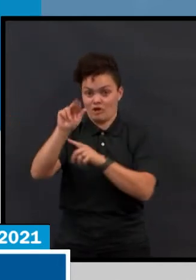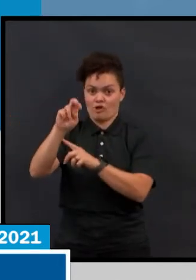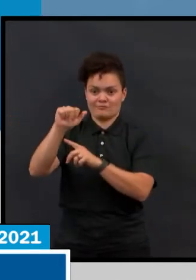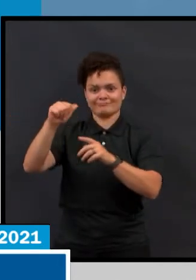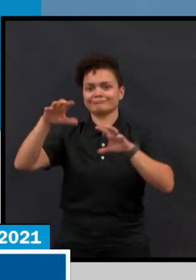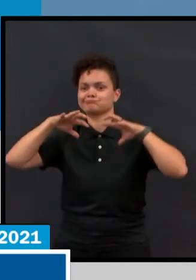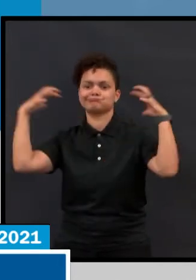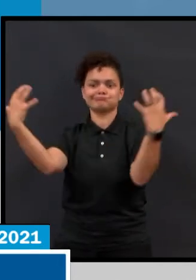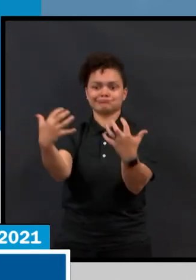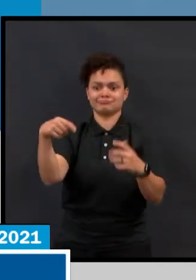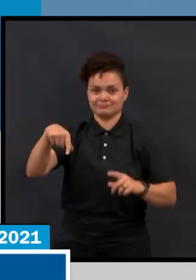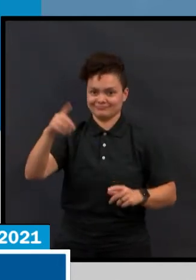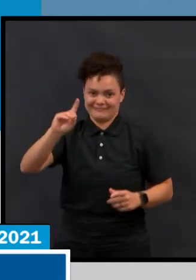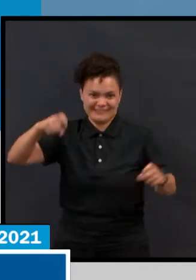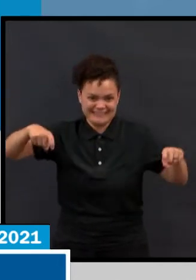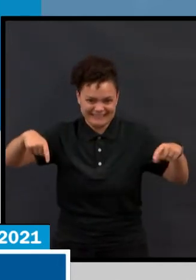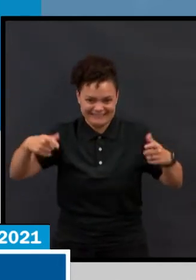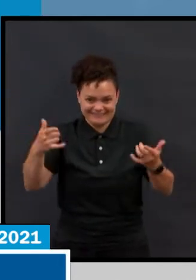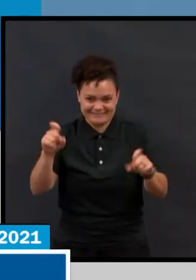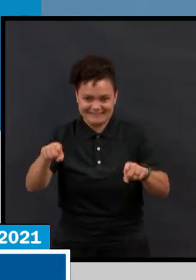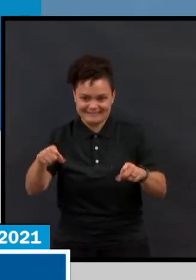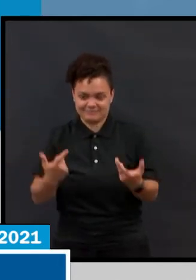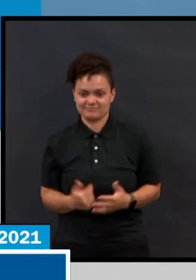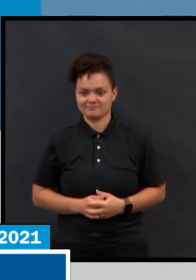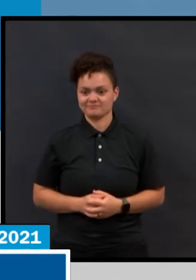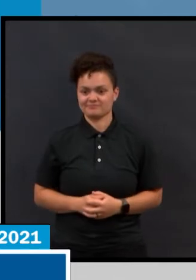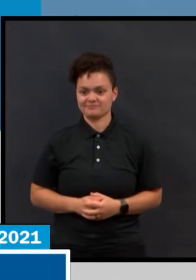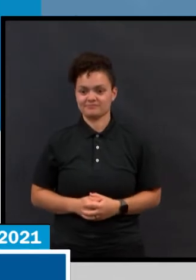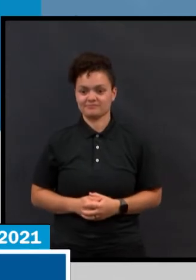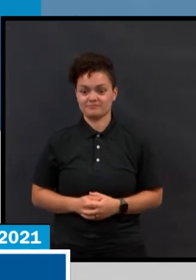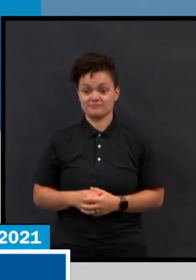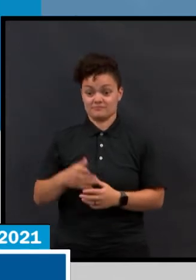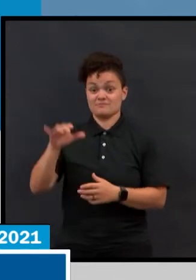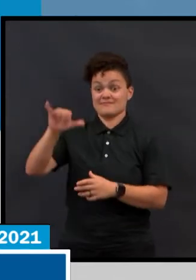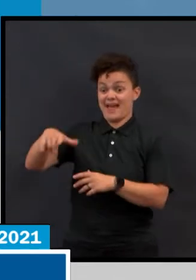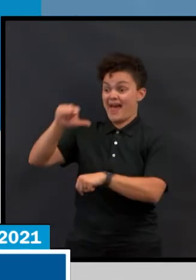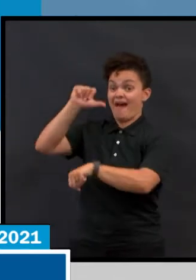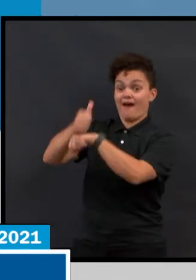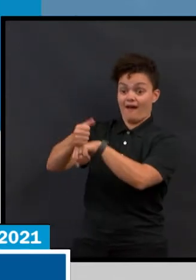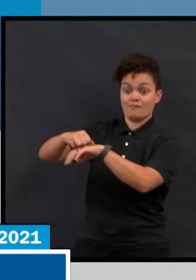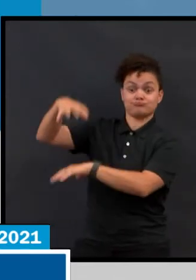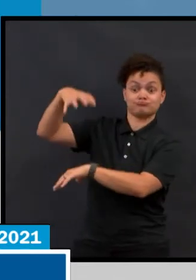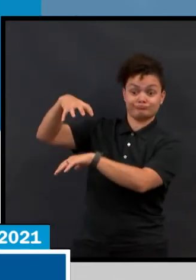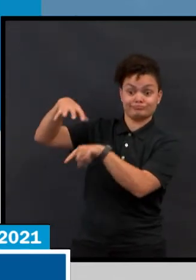time it will help us turn that campus from just a three-week out-of-the-year kind of activation